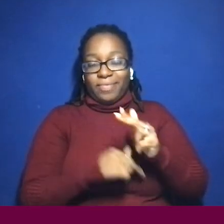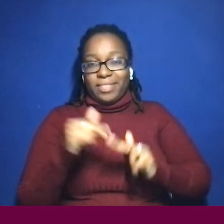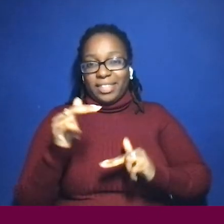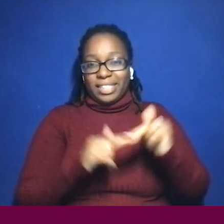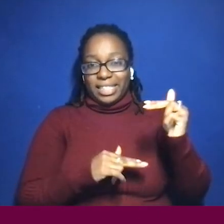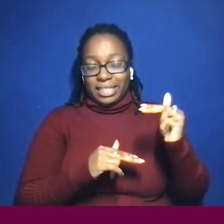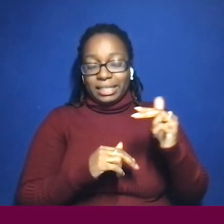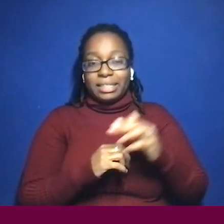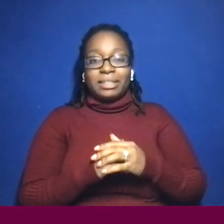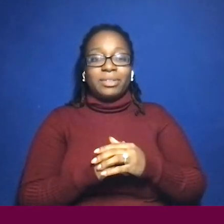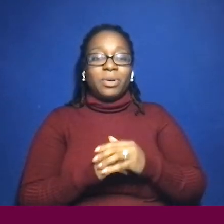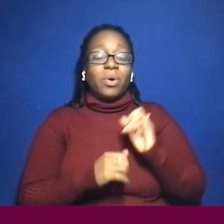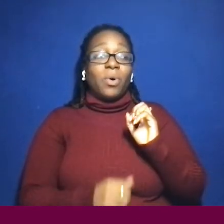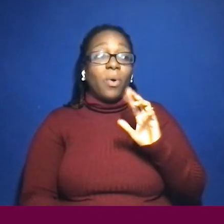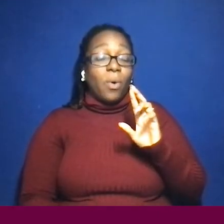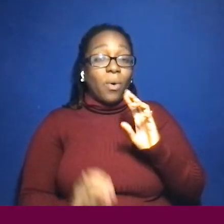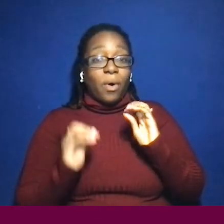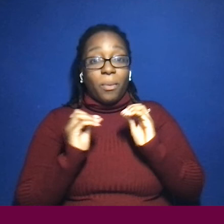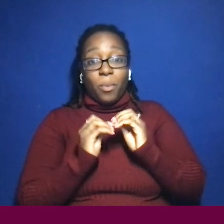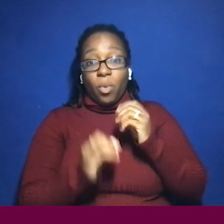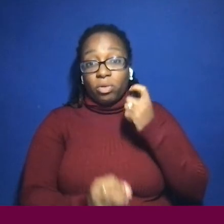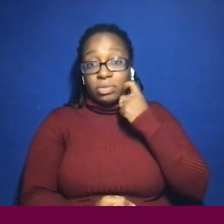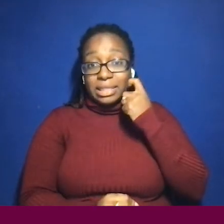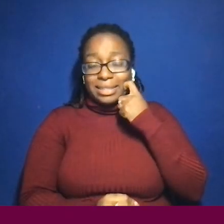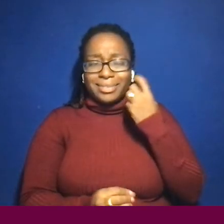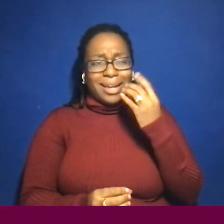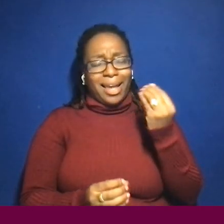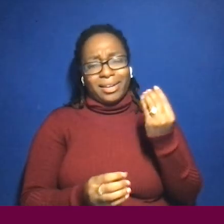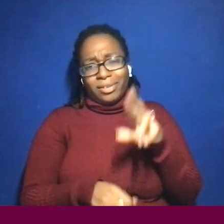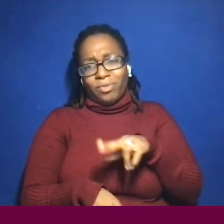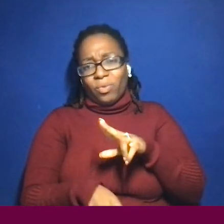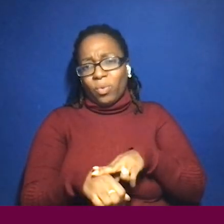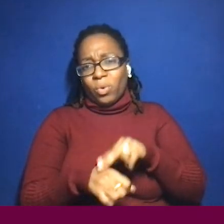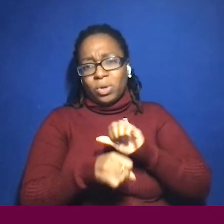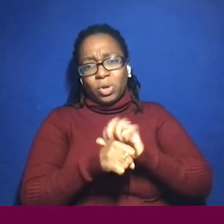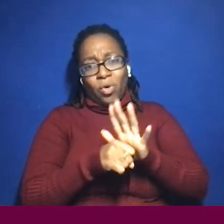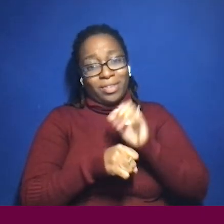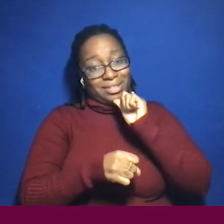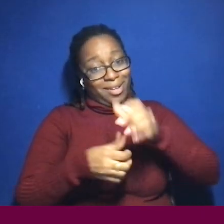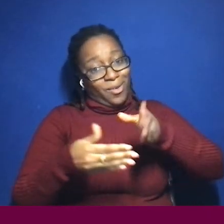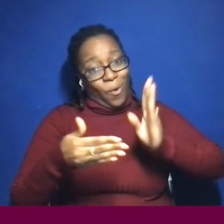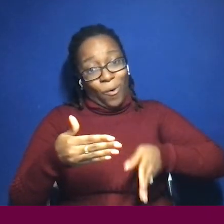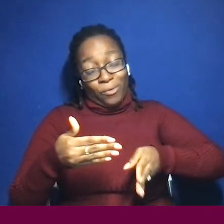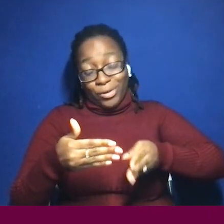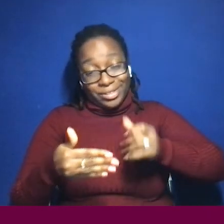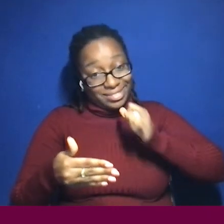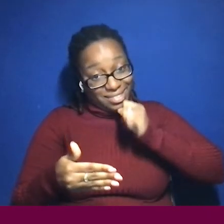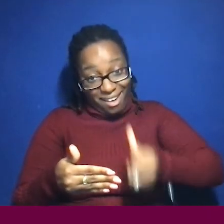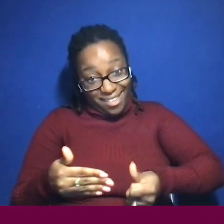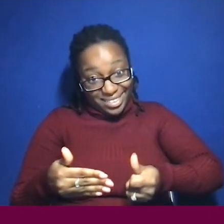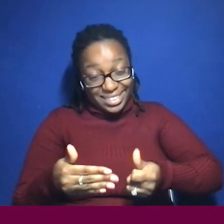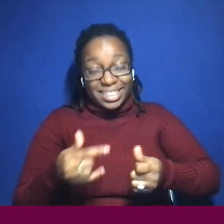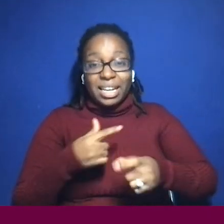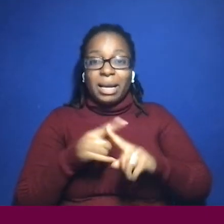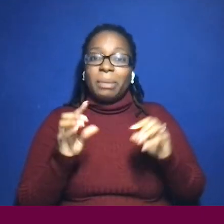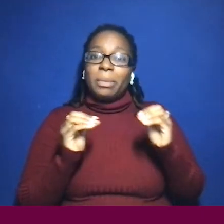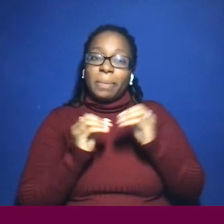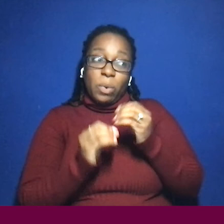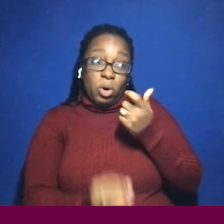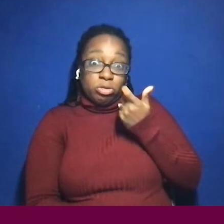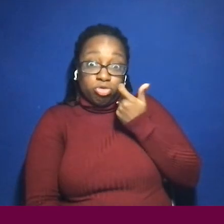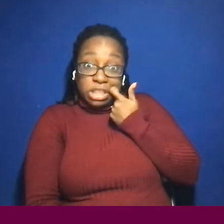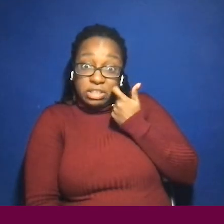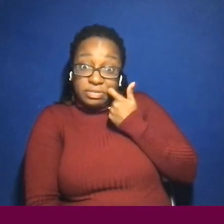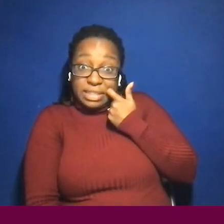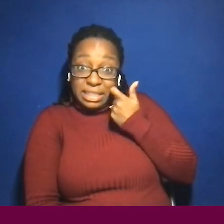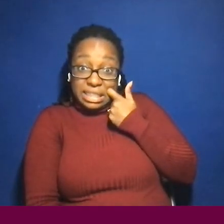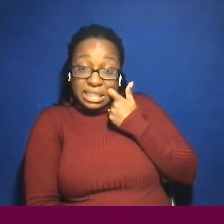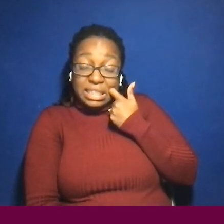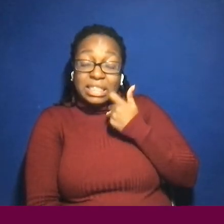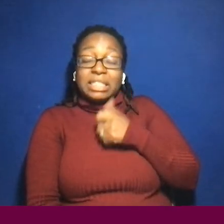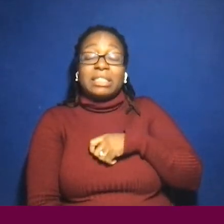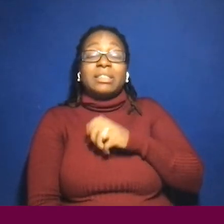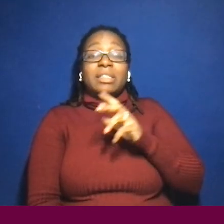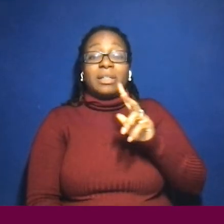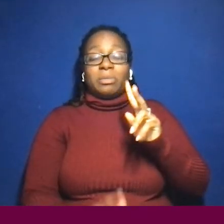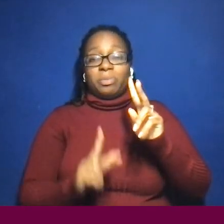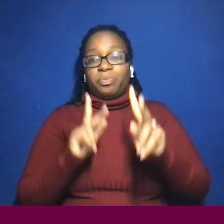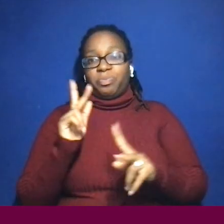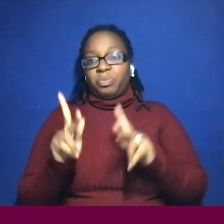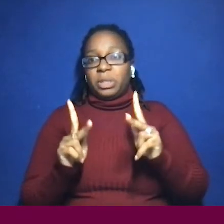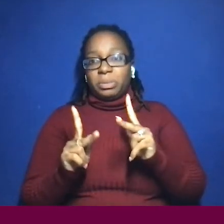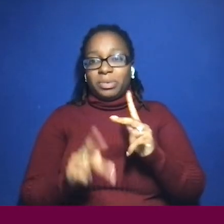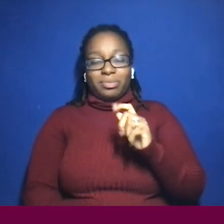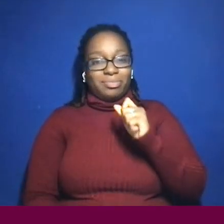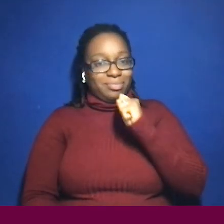more recently, and of course COVID is nowhere near over, but more recently, people who don't